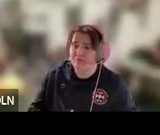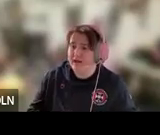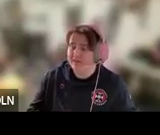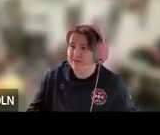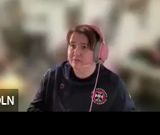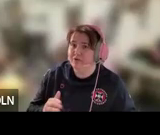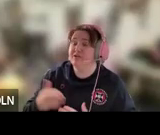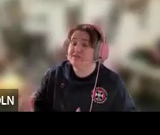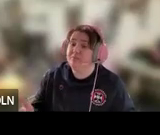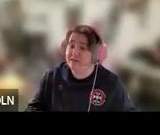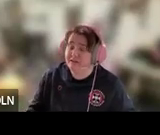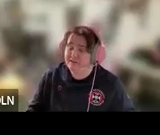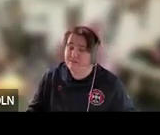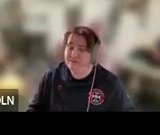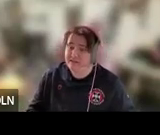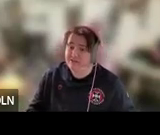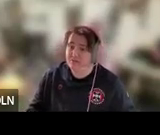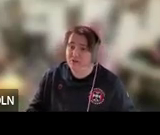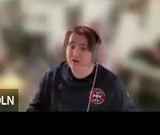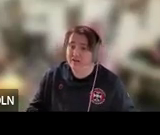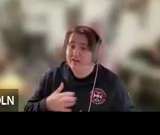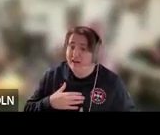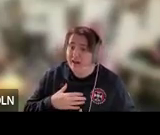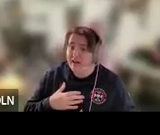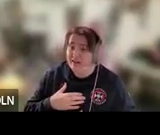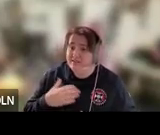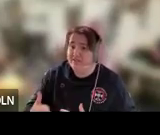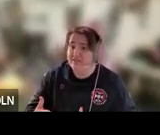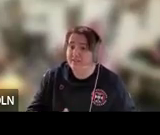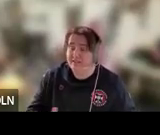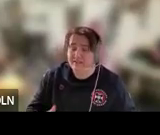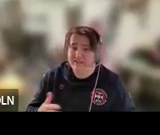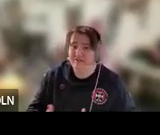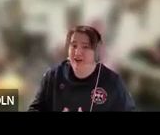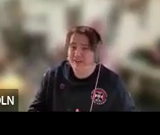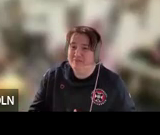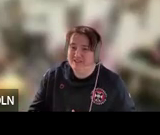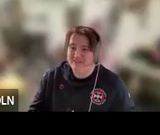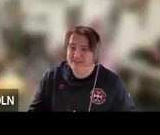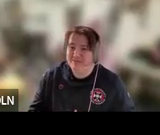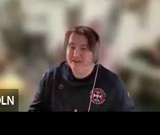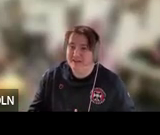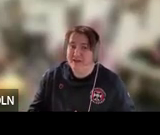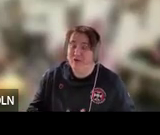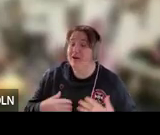I think the person I was complaining against was taking too long. I definitely followed up several times via email,